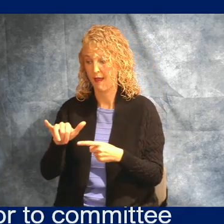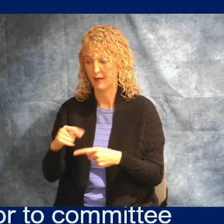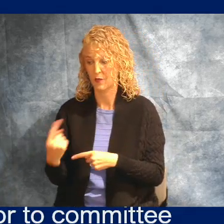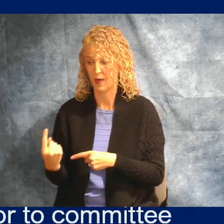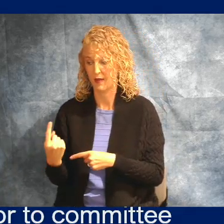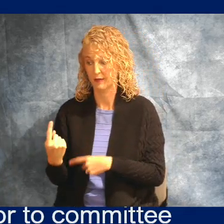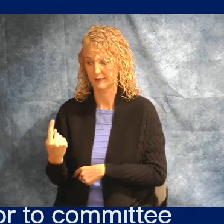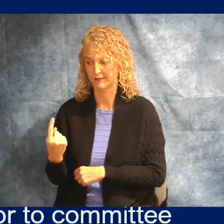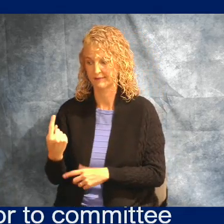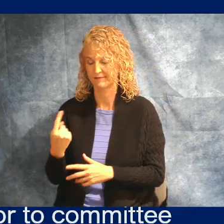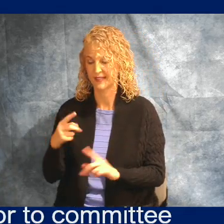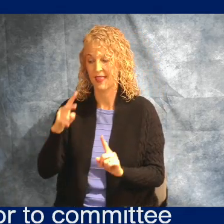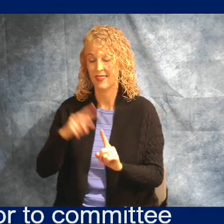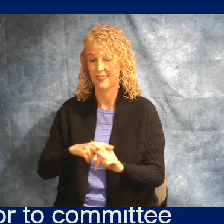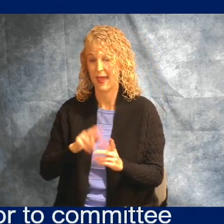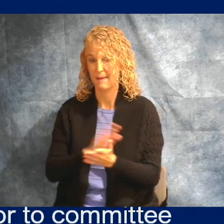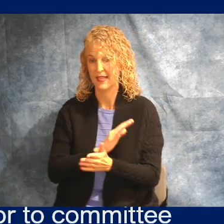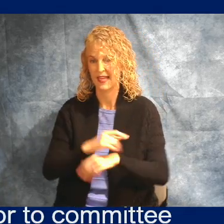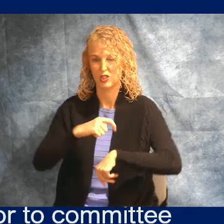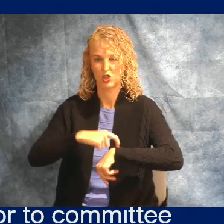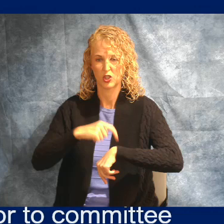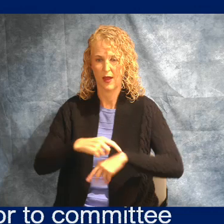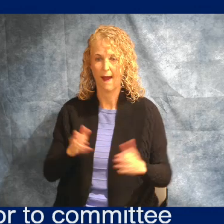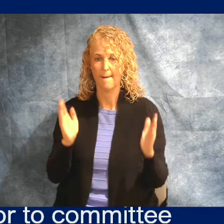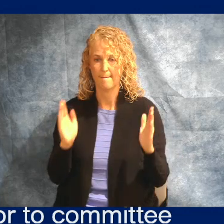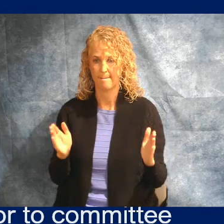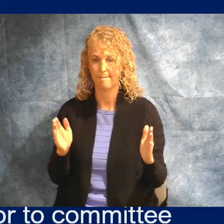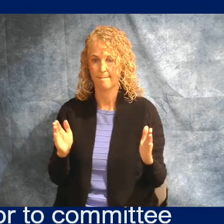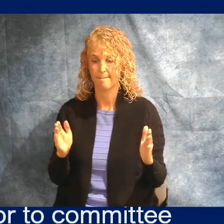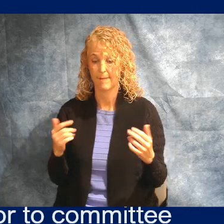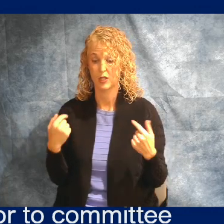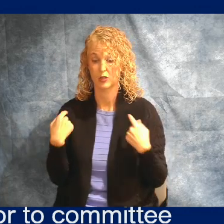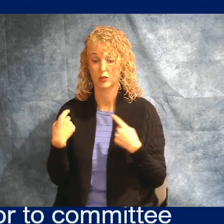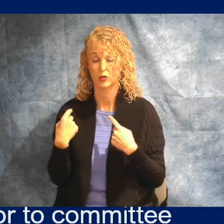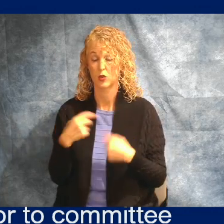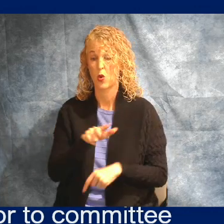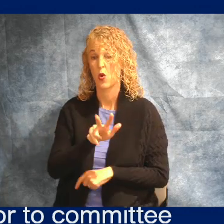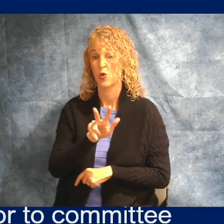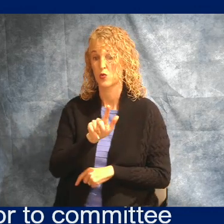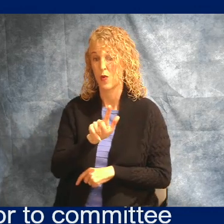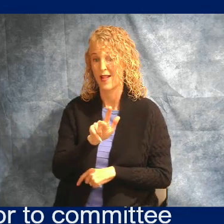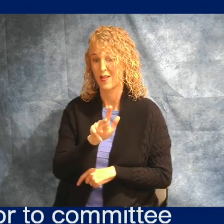which was the application window. Of those, 23 were determined ineligible prior to the